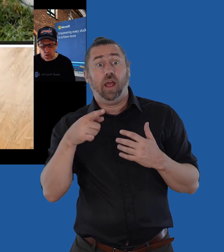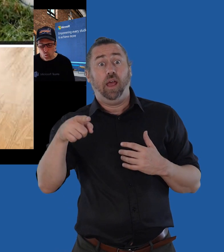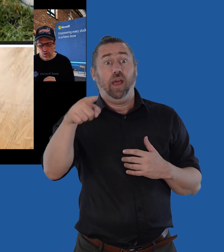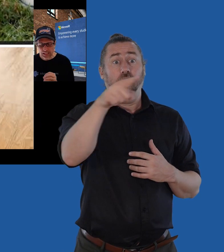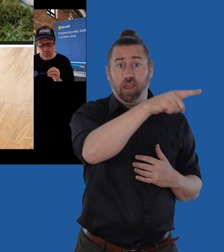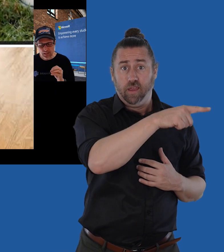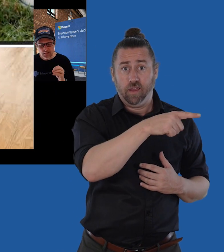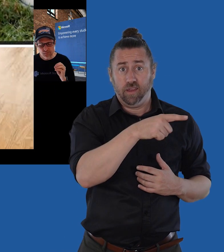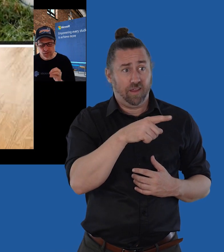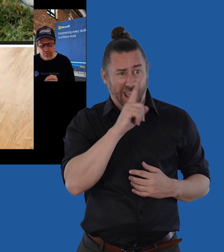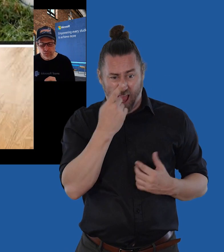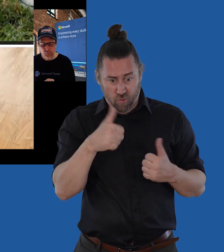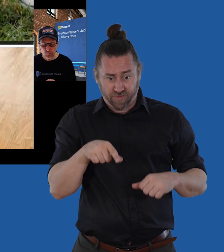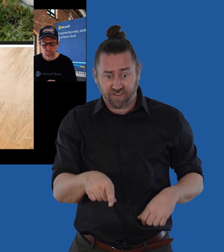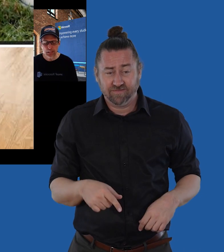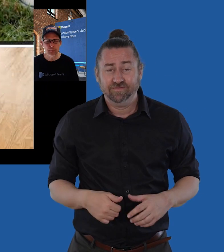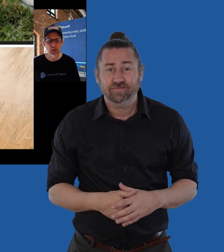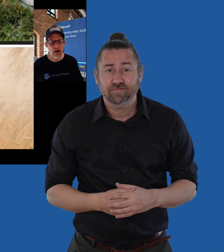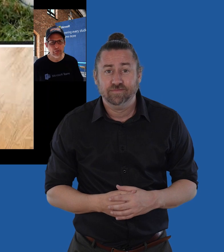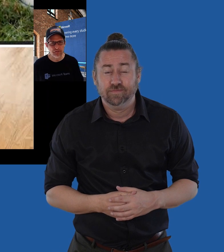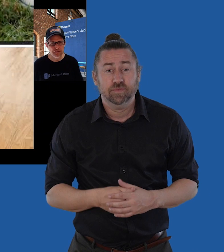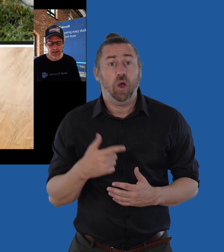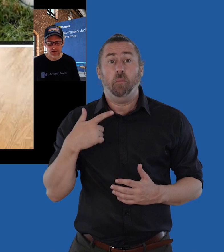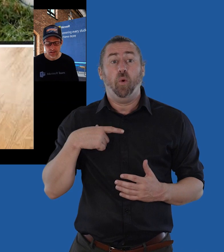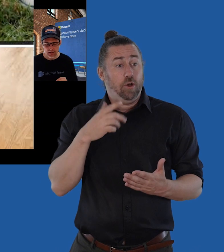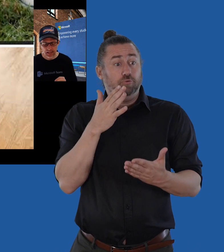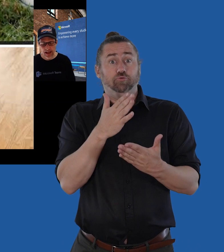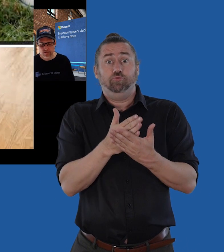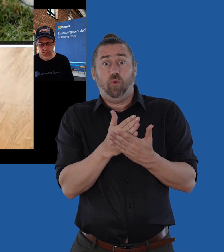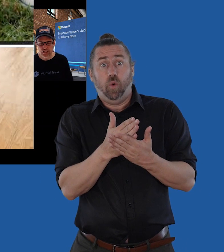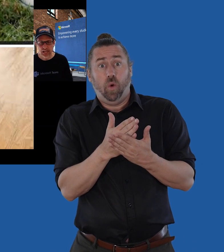Well, it's because very few people are in fact the average.